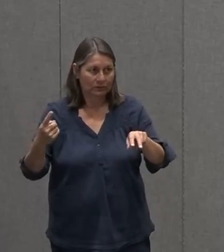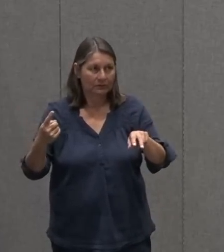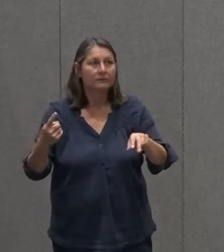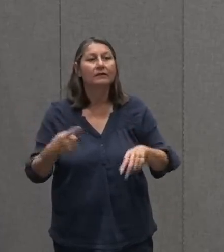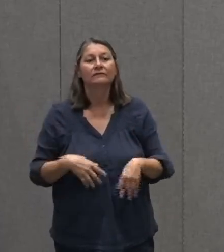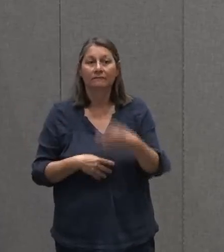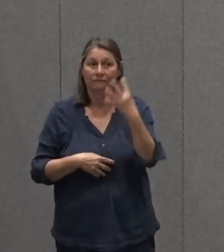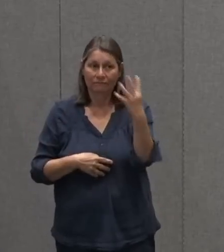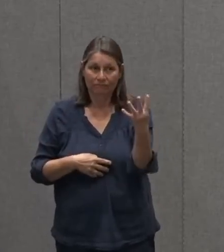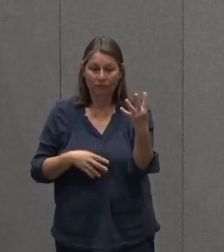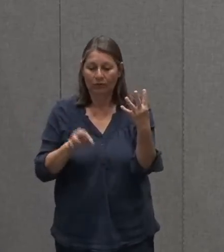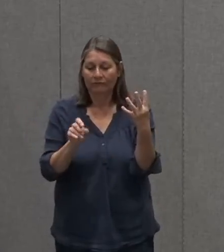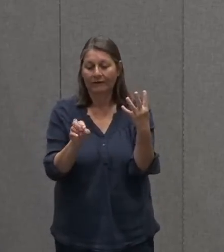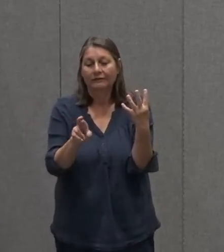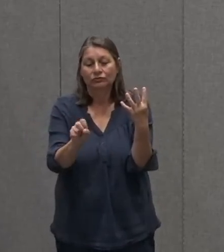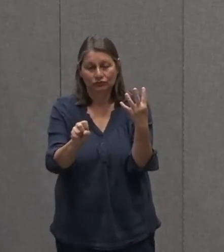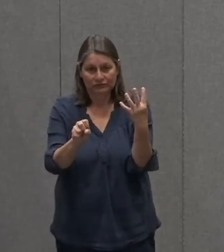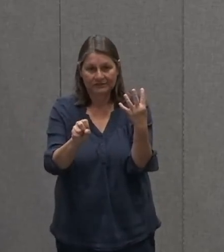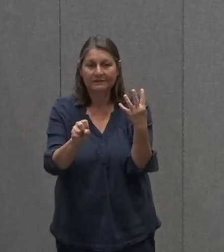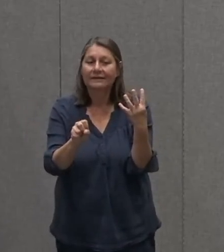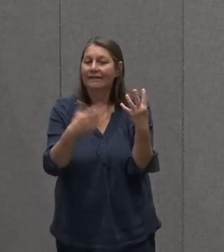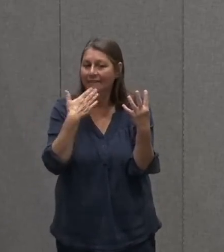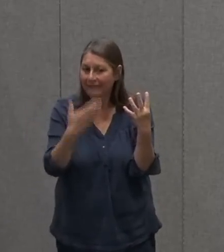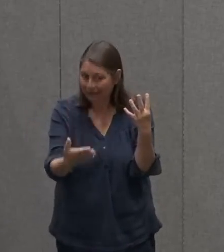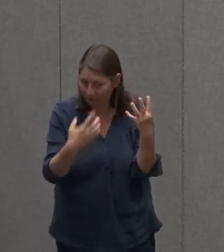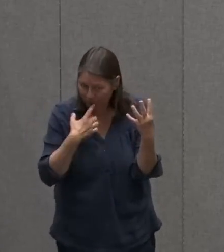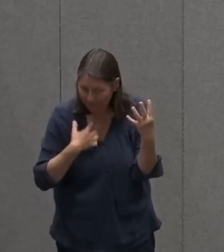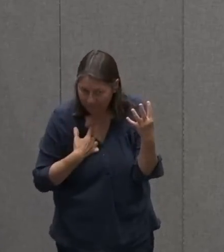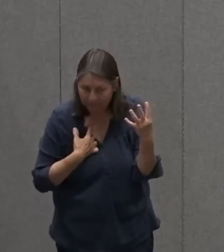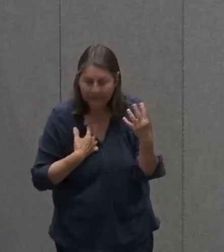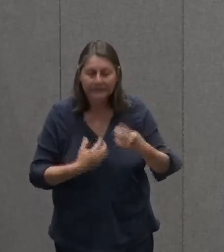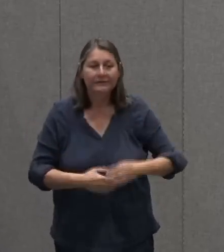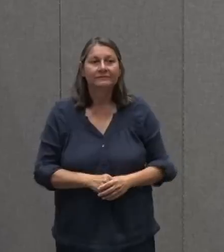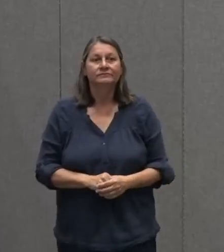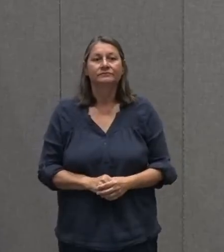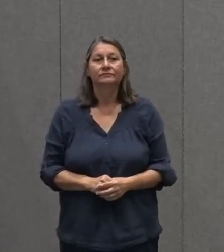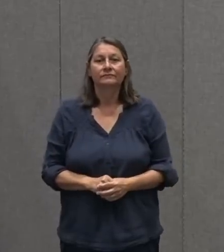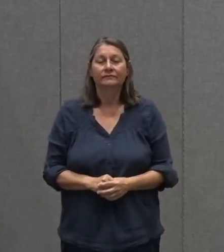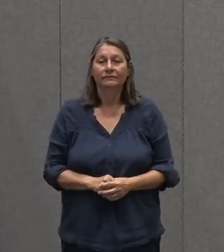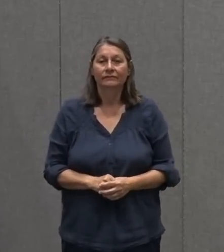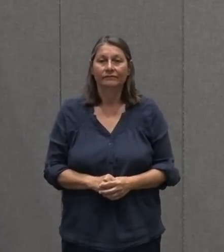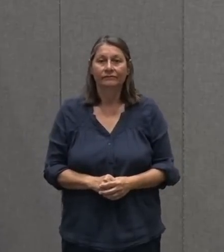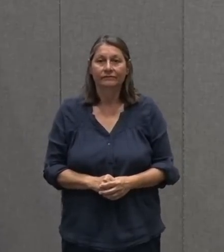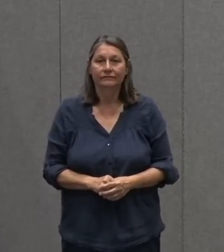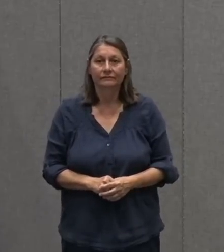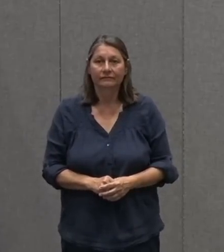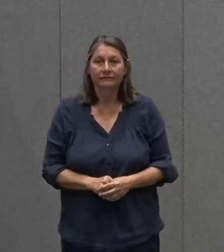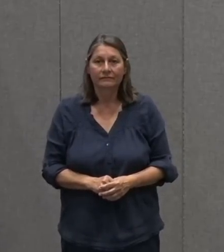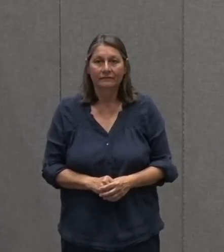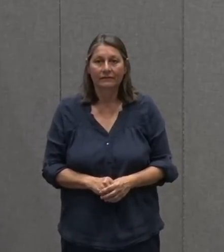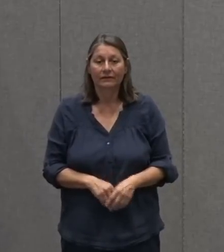thank you so much for telling me that. Alright, then we have our 23